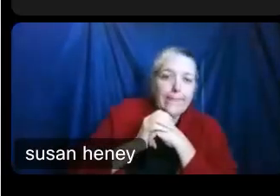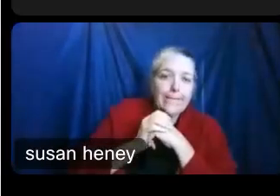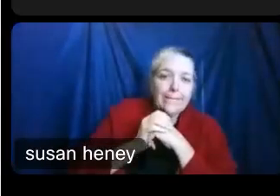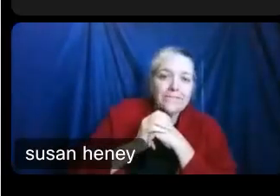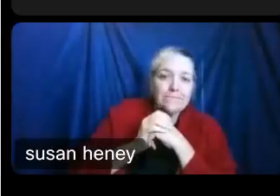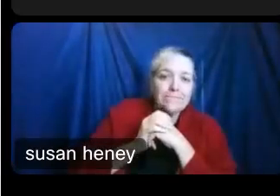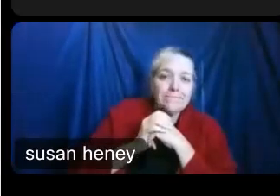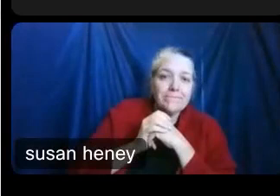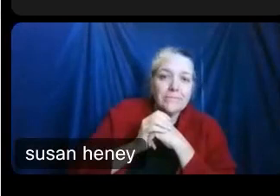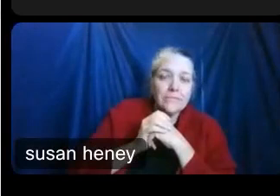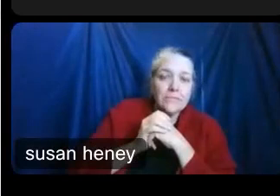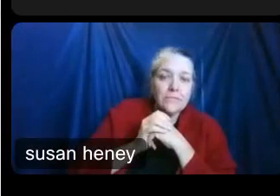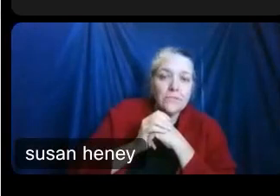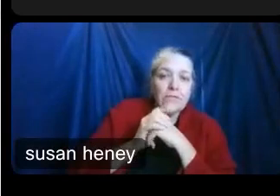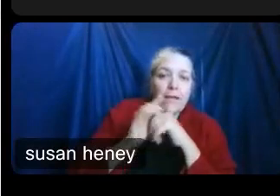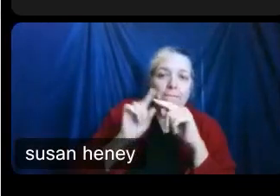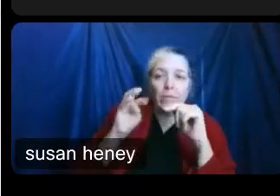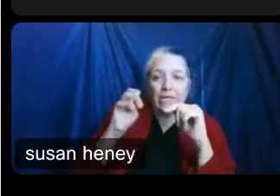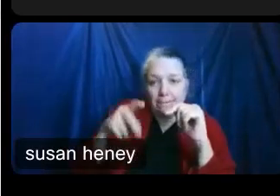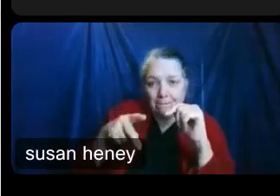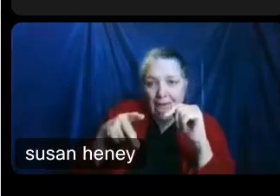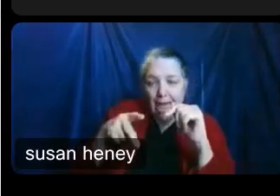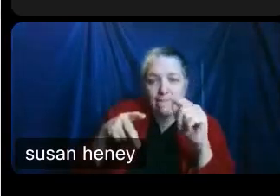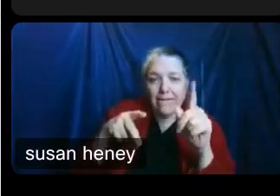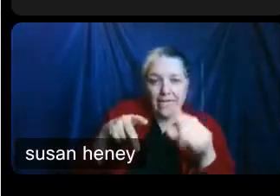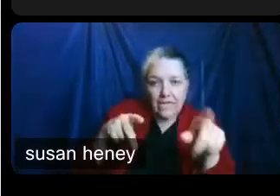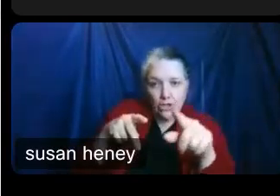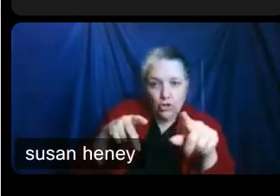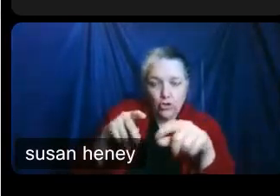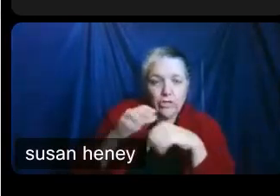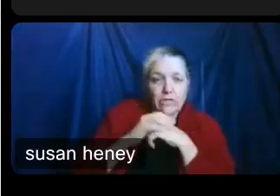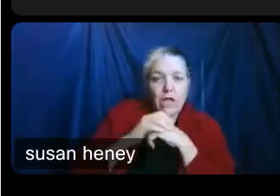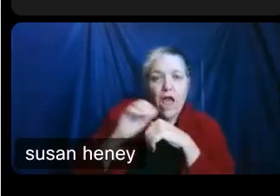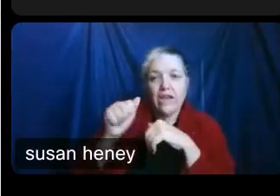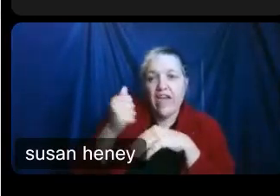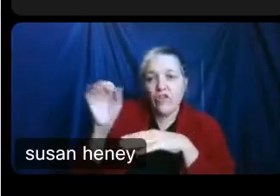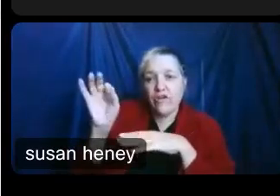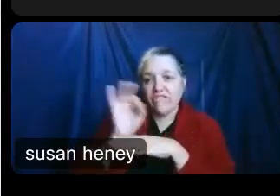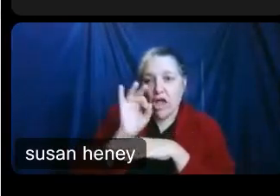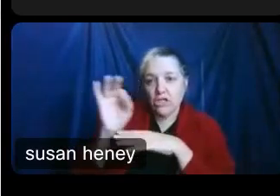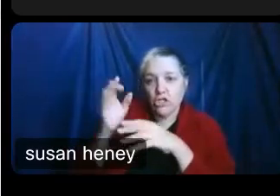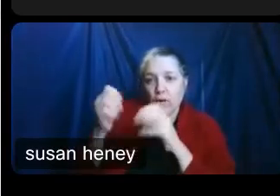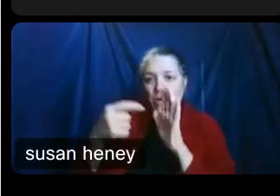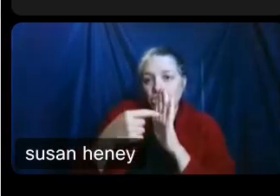we can map this data. So, another function that I did want to show that is newer is if